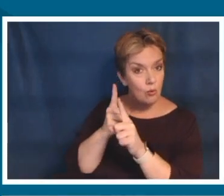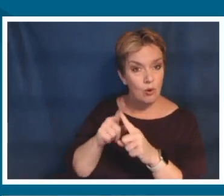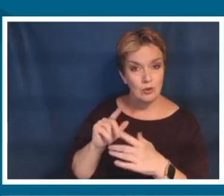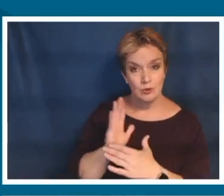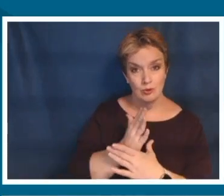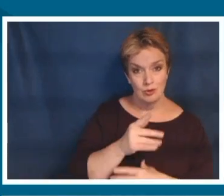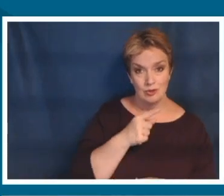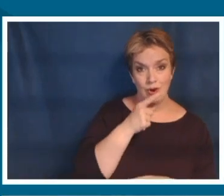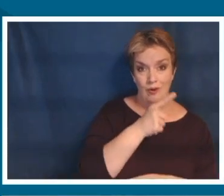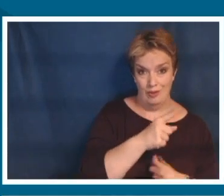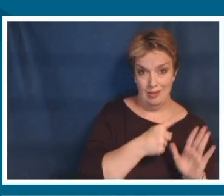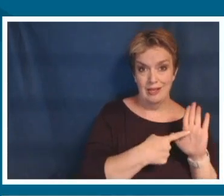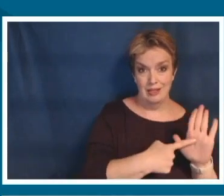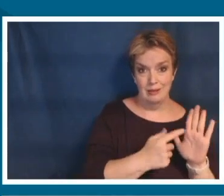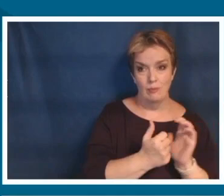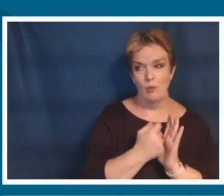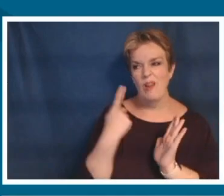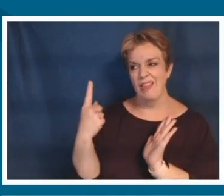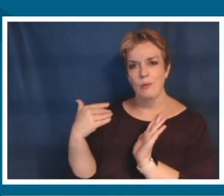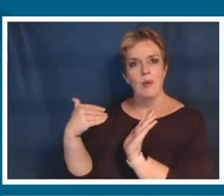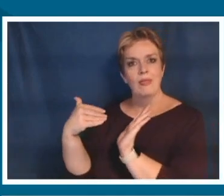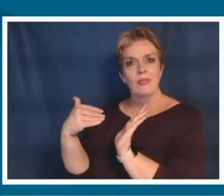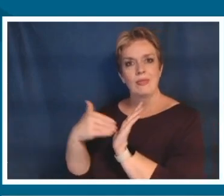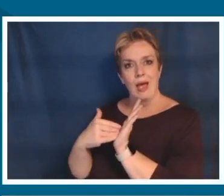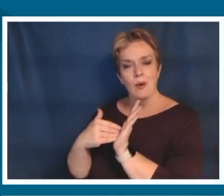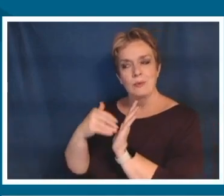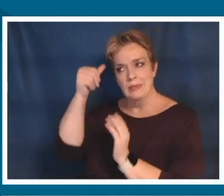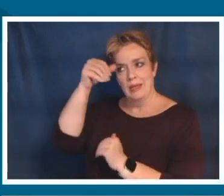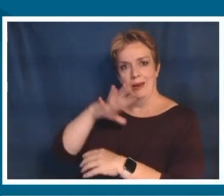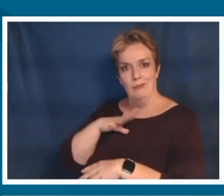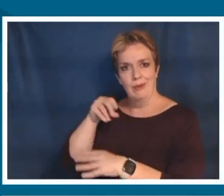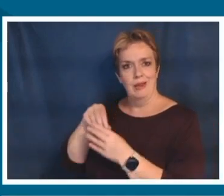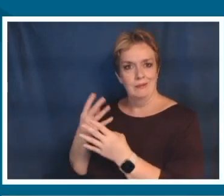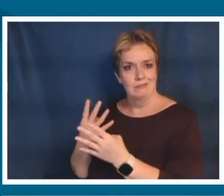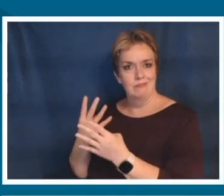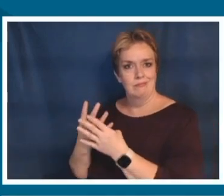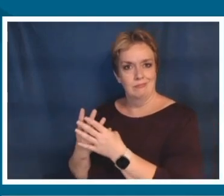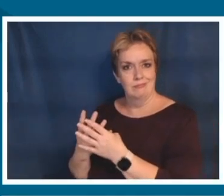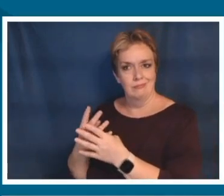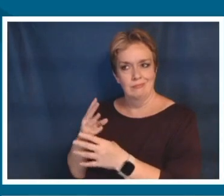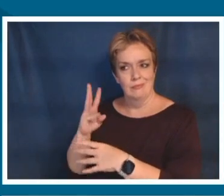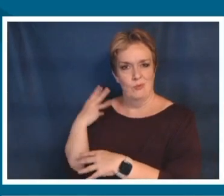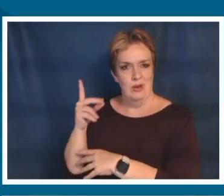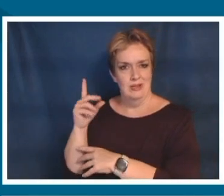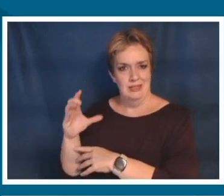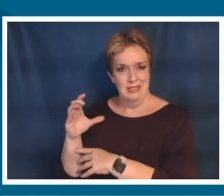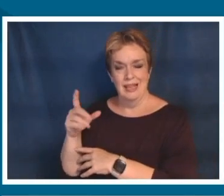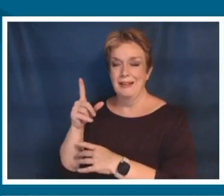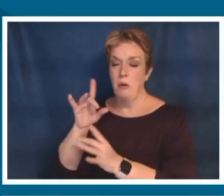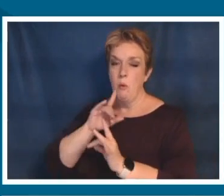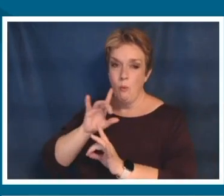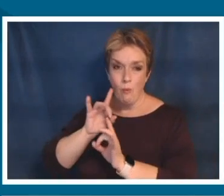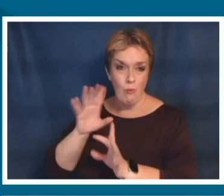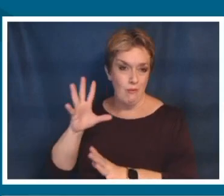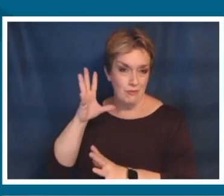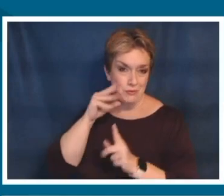having a really profoundly bad experience during covid and so we wanted